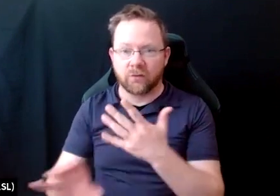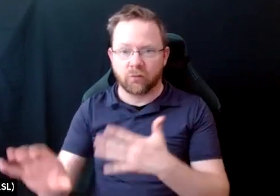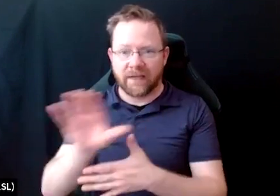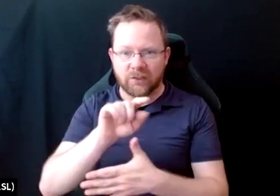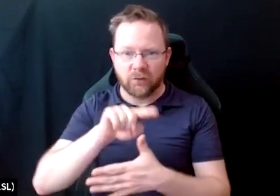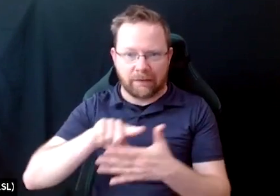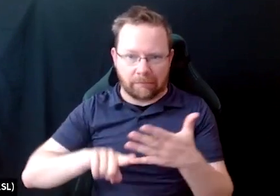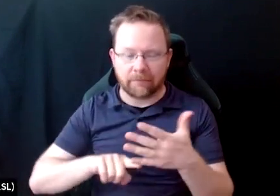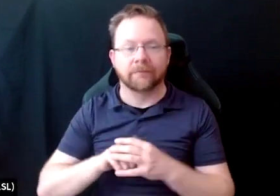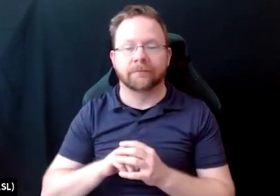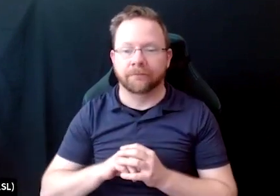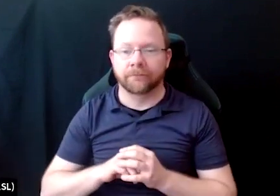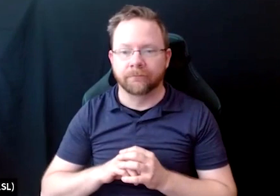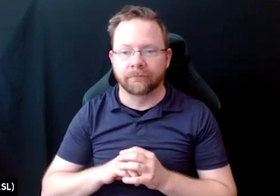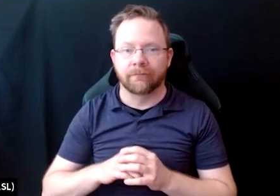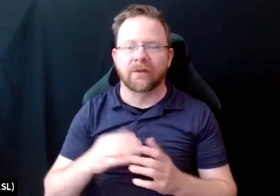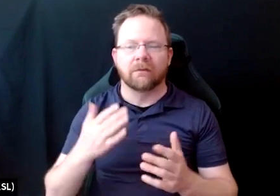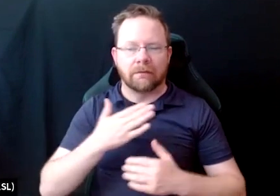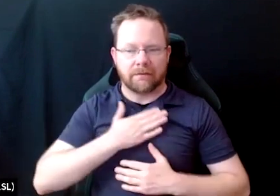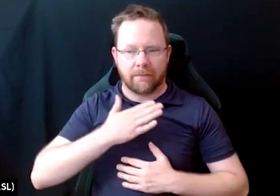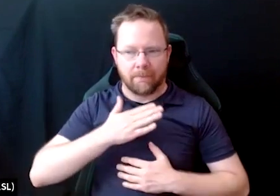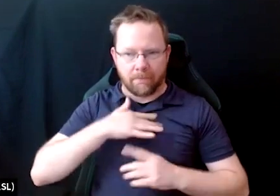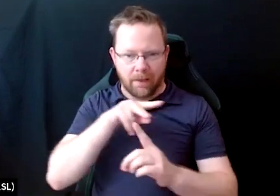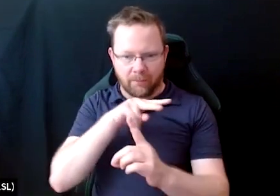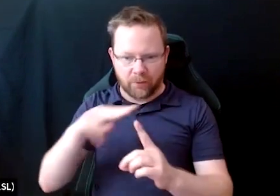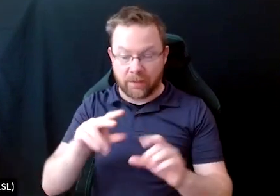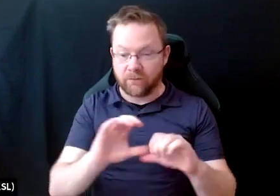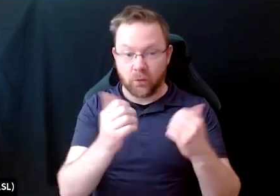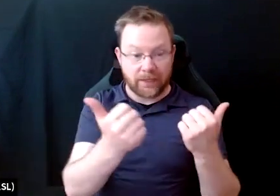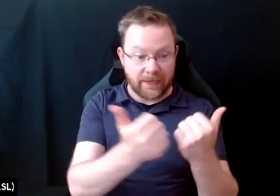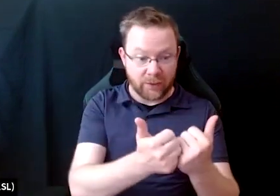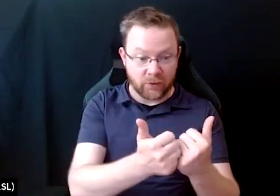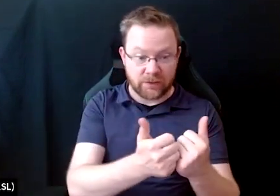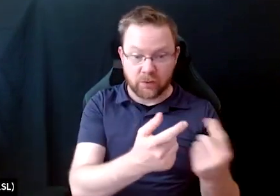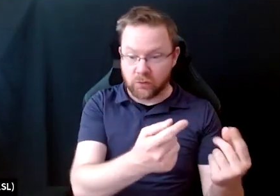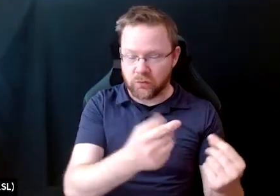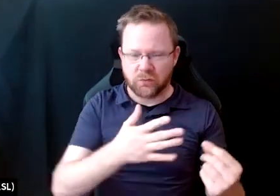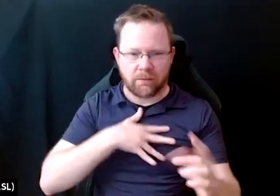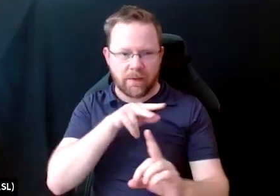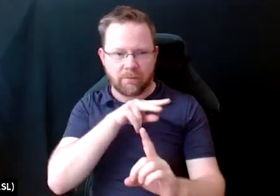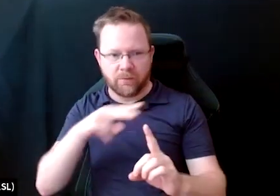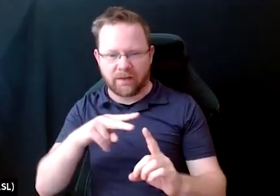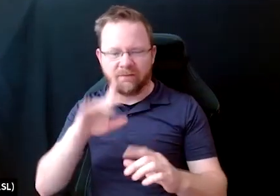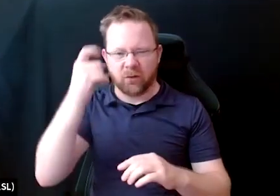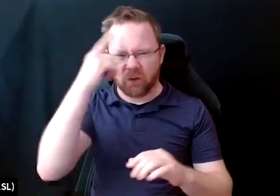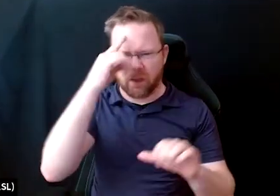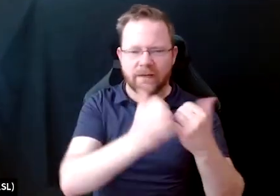This is my interpretation of what the space agencies do, the government agencies, not the private teams.